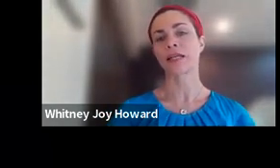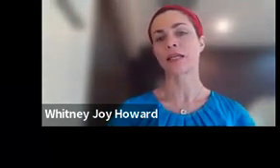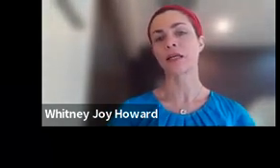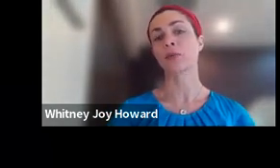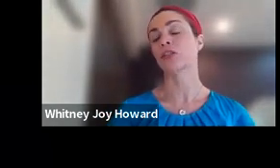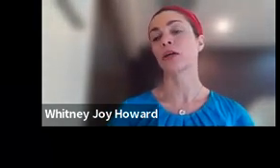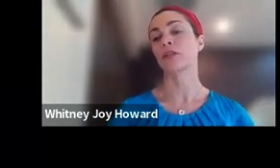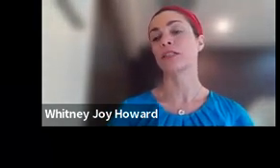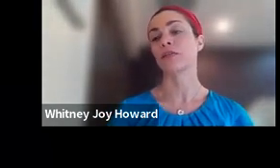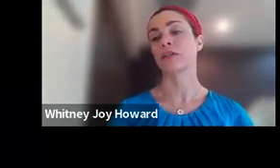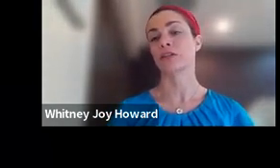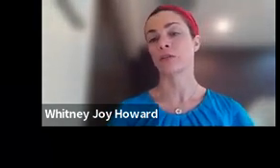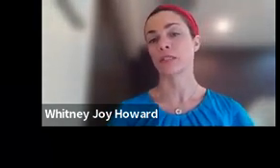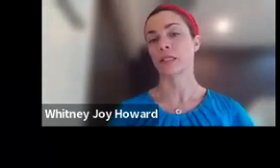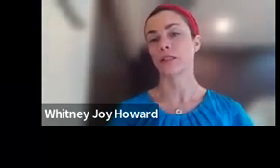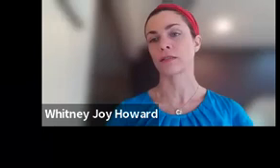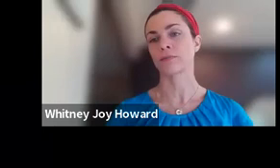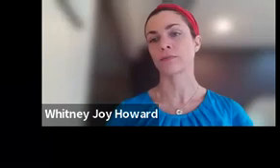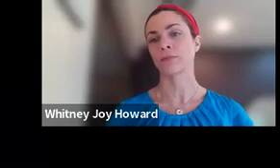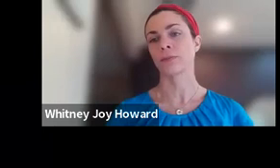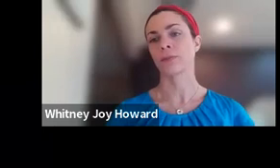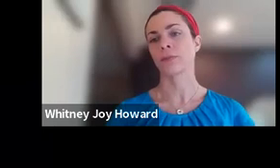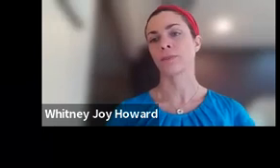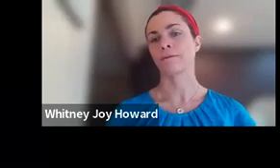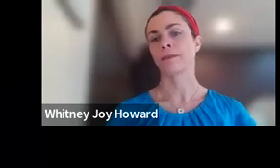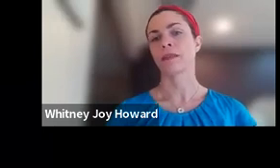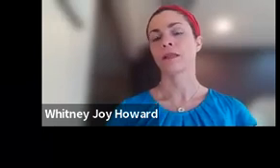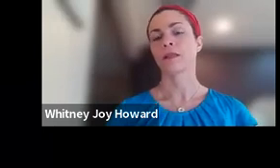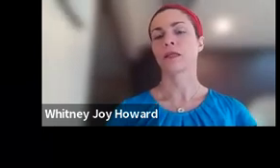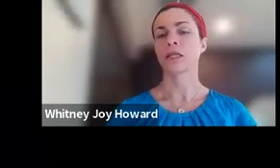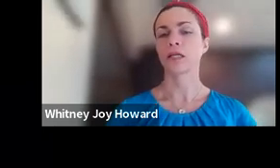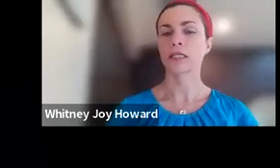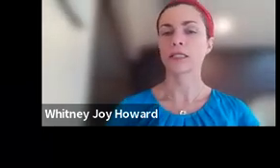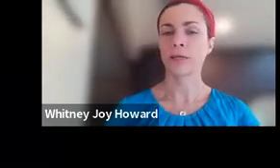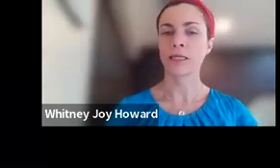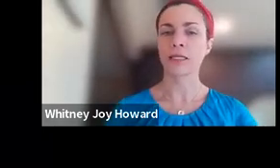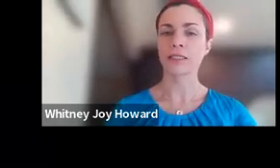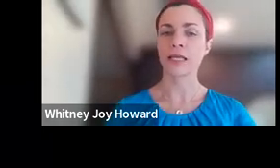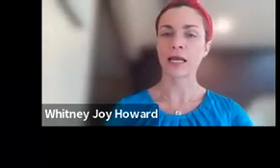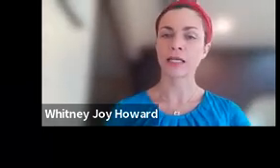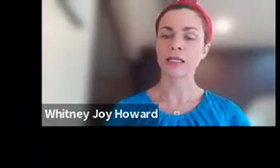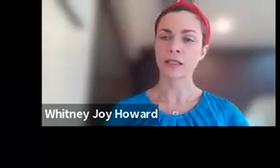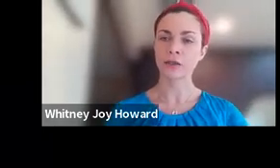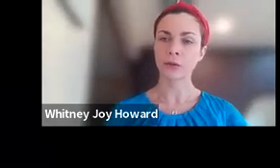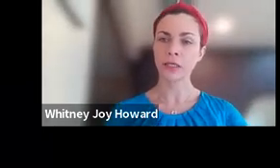I'm fortunate to be working in a state with a long history of development in the community because a lot of the basics are